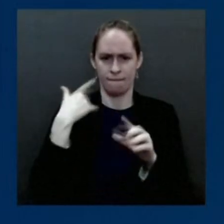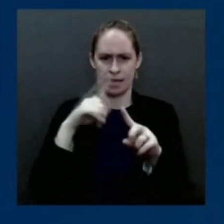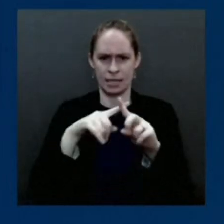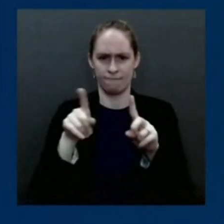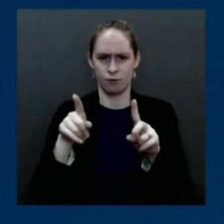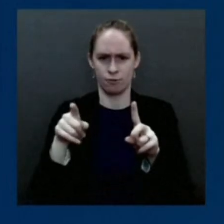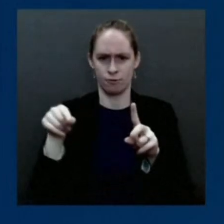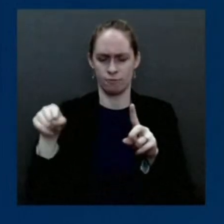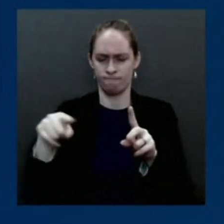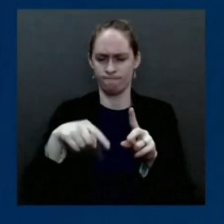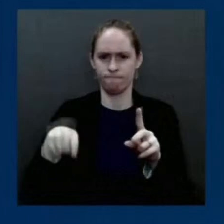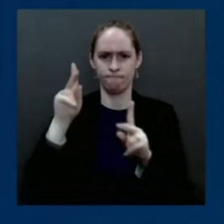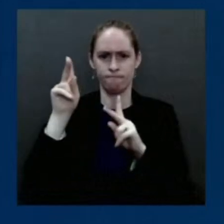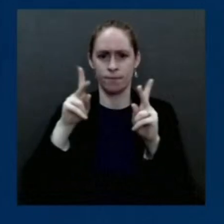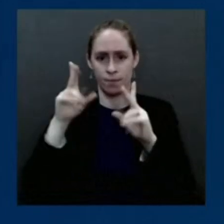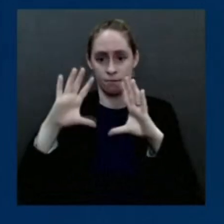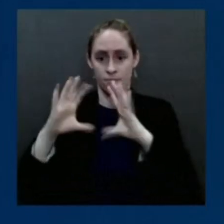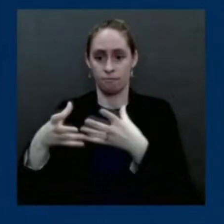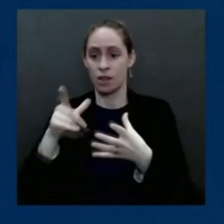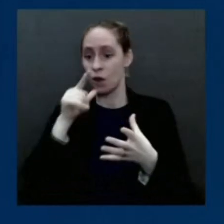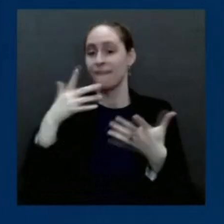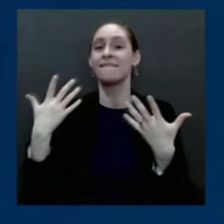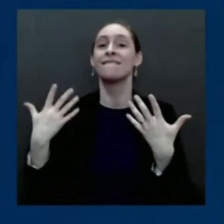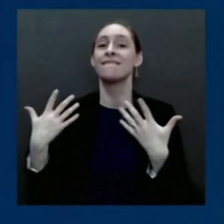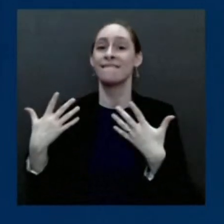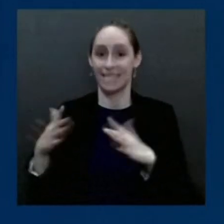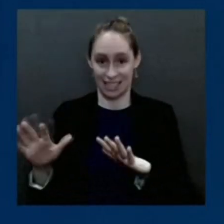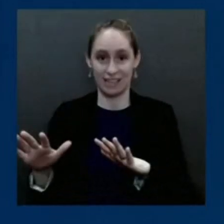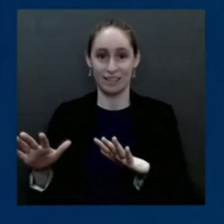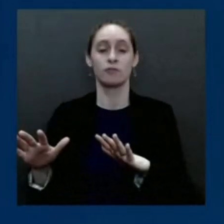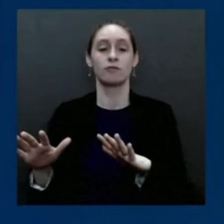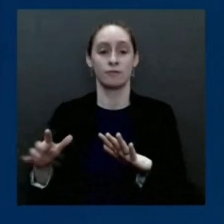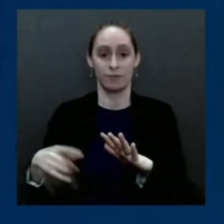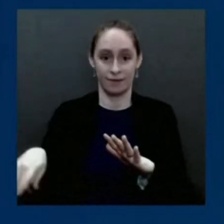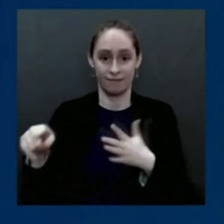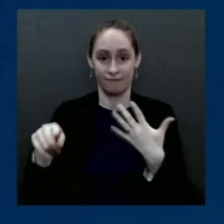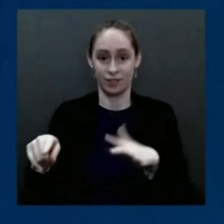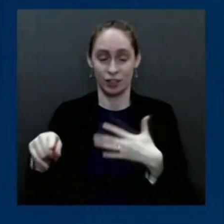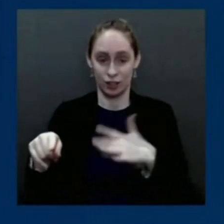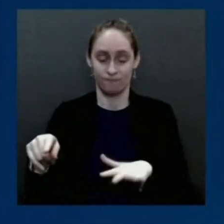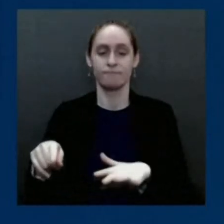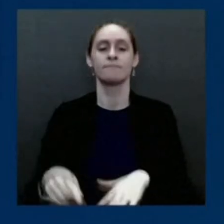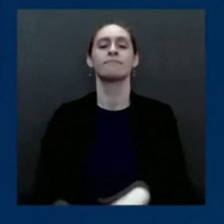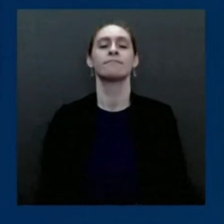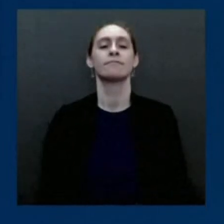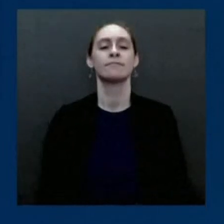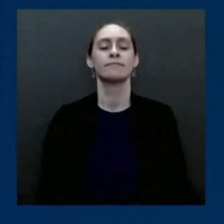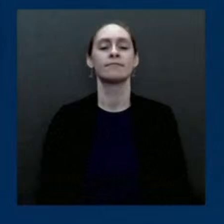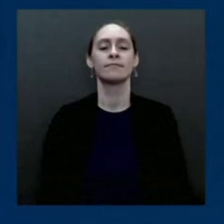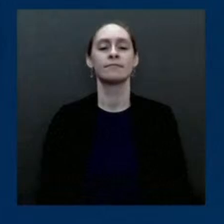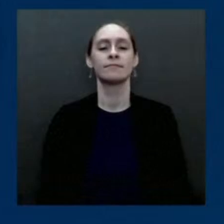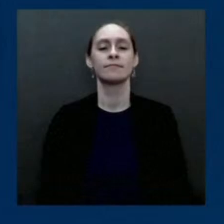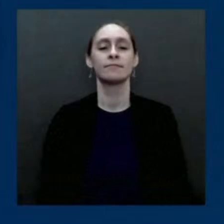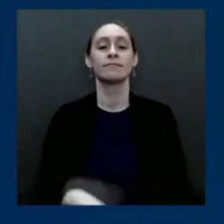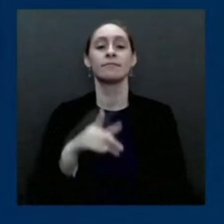HAVE NOT GOTTEN IT YET BUT SHOULD THOSE PEOPLE WHO ARE MO